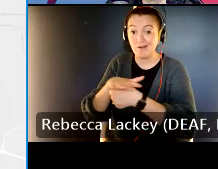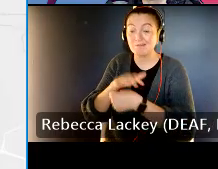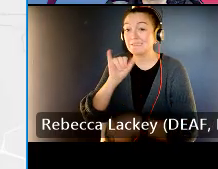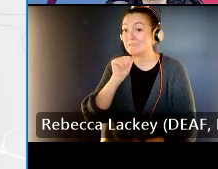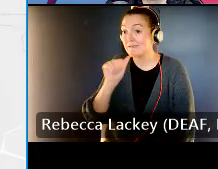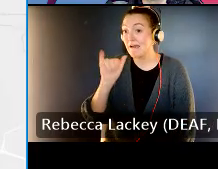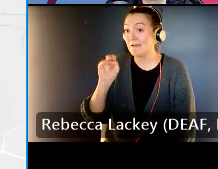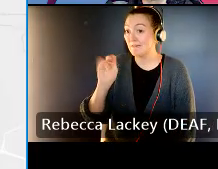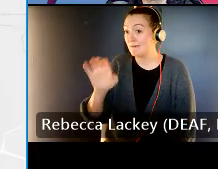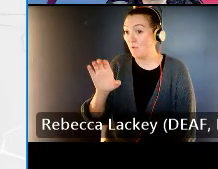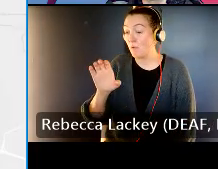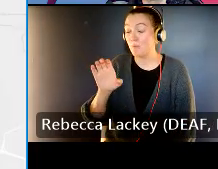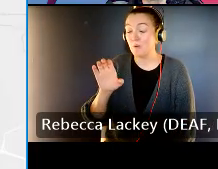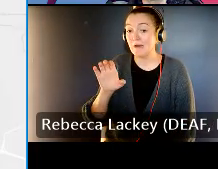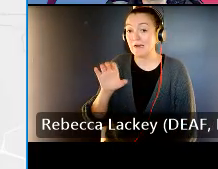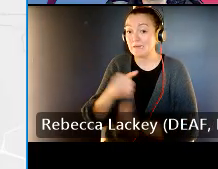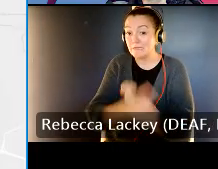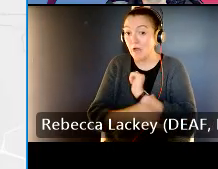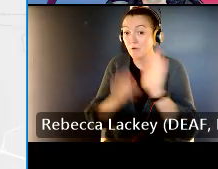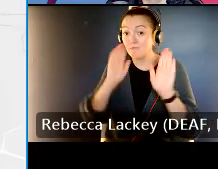concentrating on with this effort.